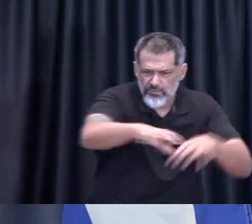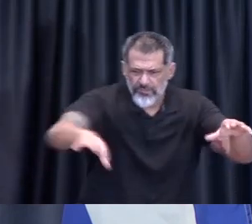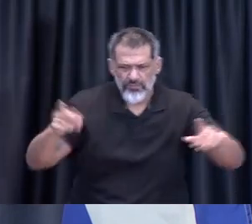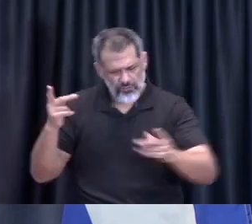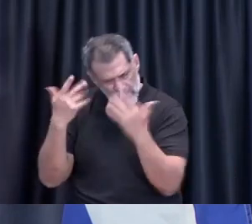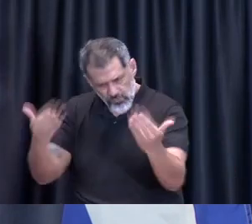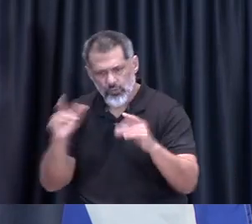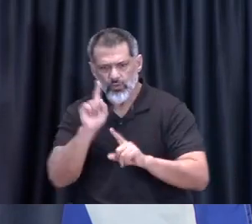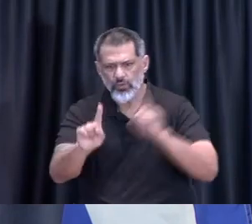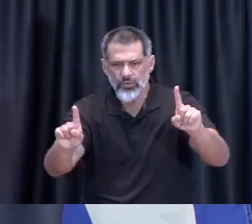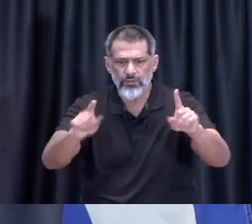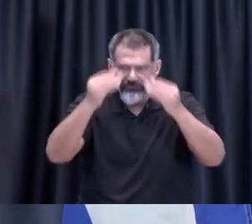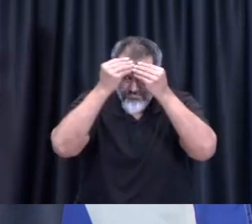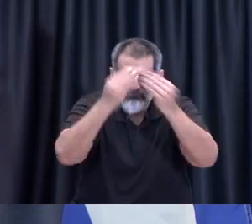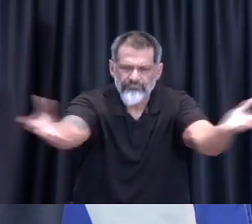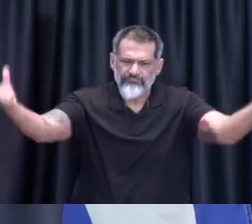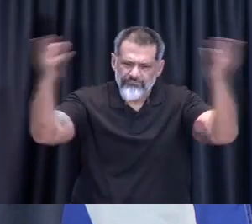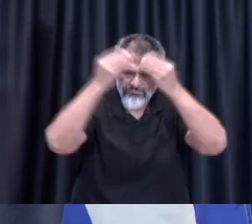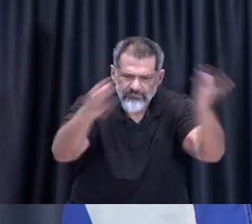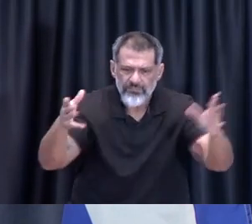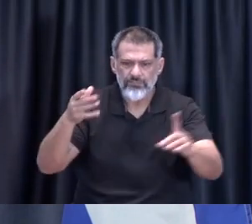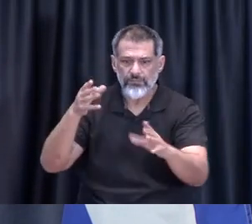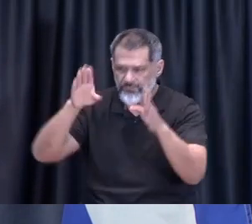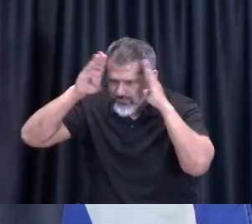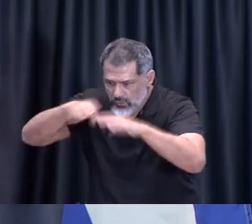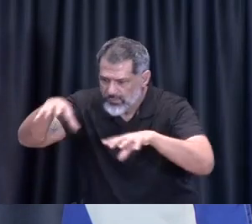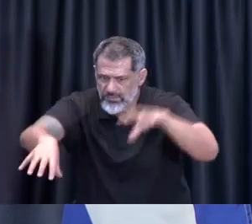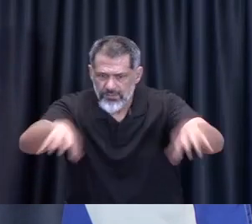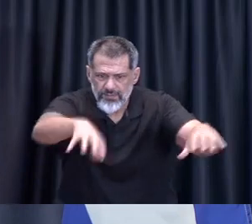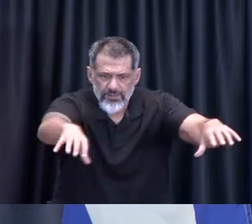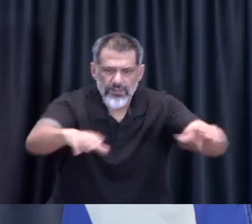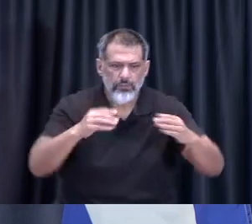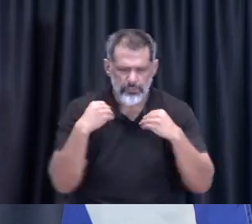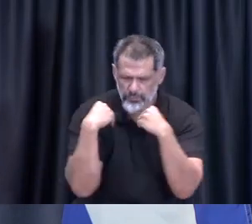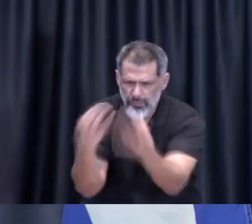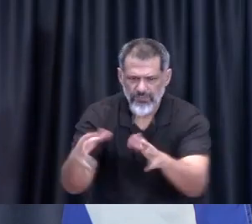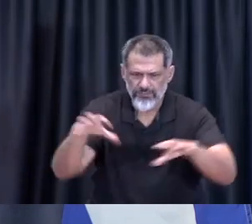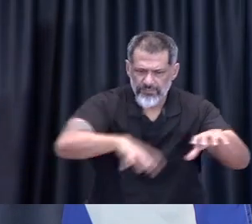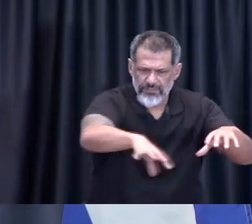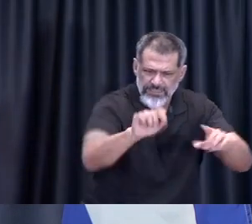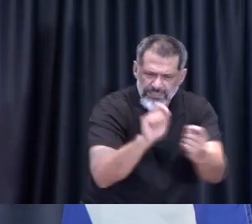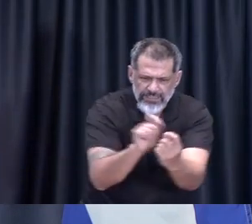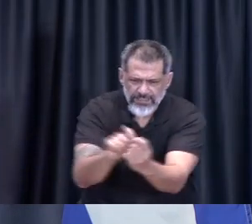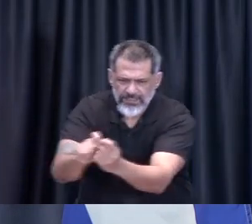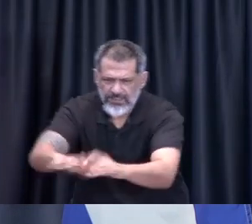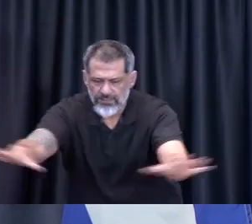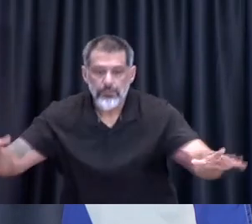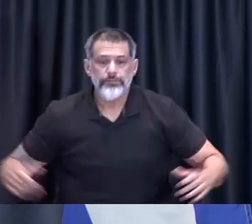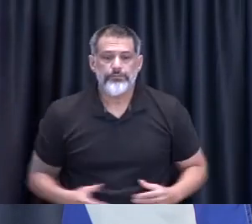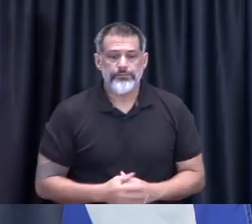message directly to parents, to it, to those families of five to 11 year olds, their their parents,